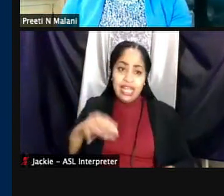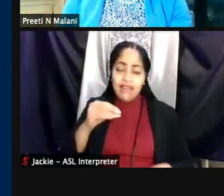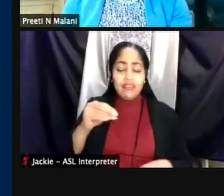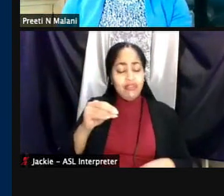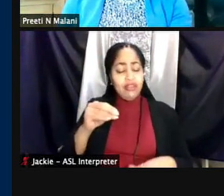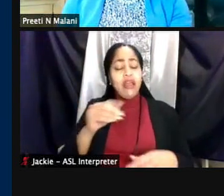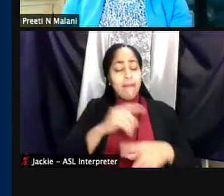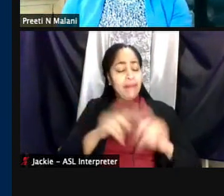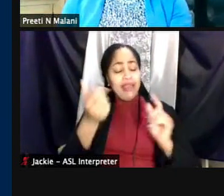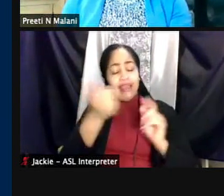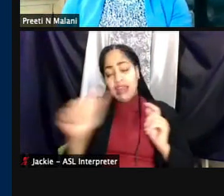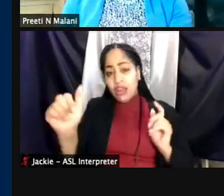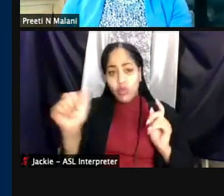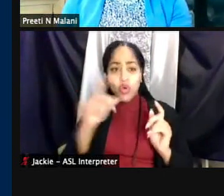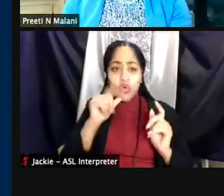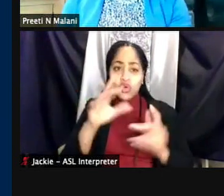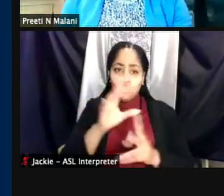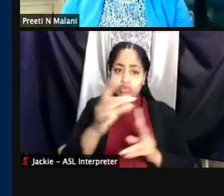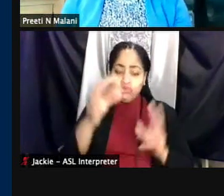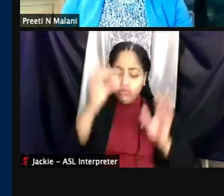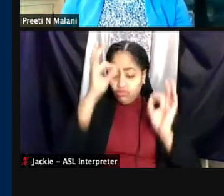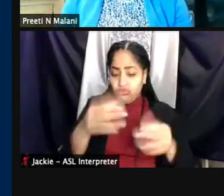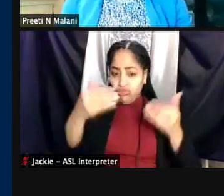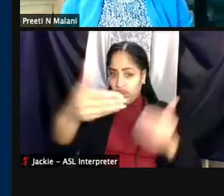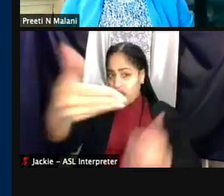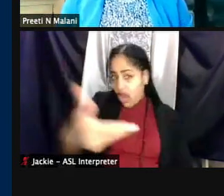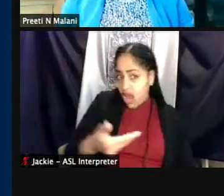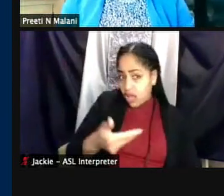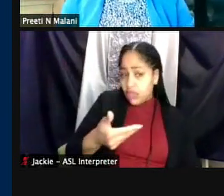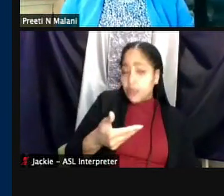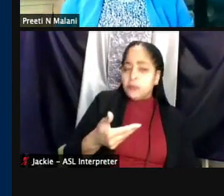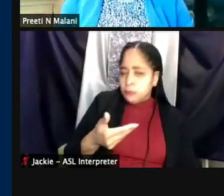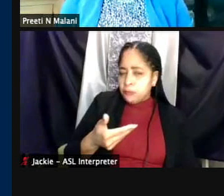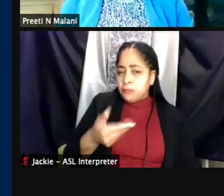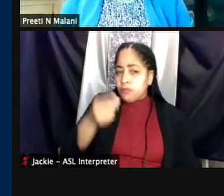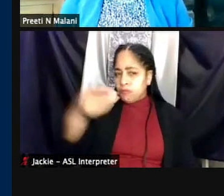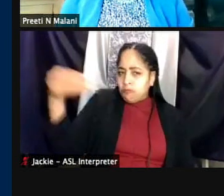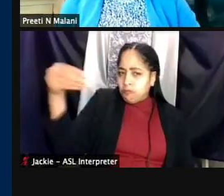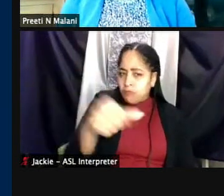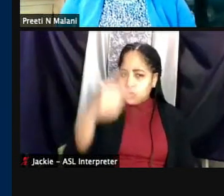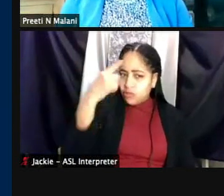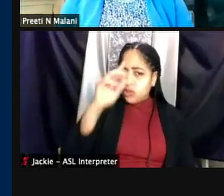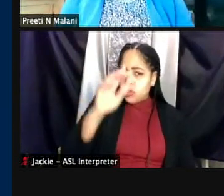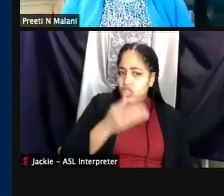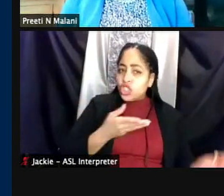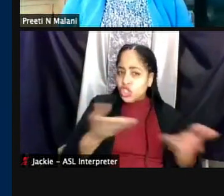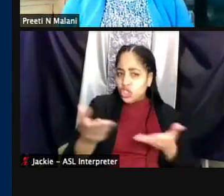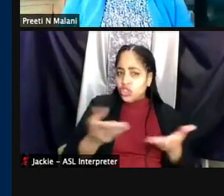But anyone who chooses to hire, of course it is a fee for service program.